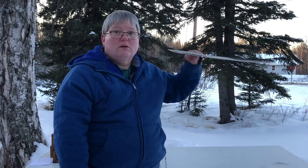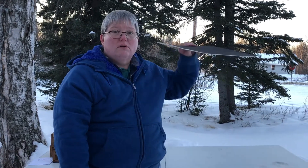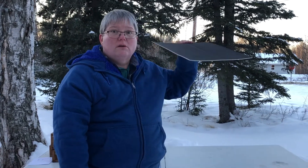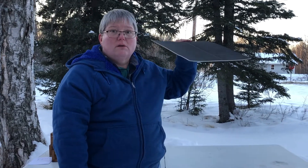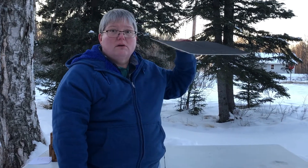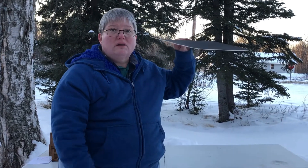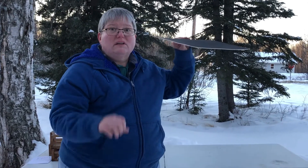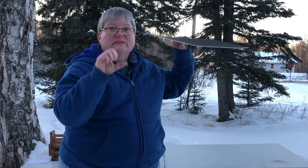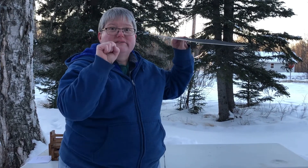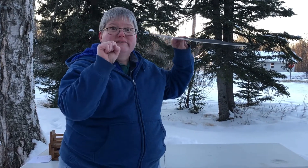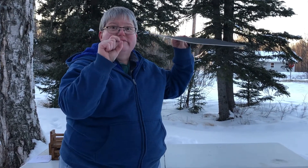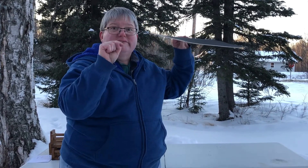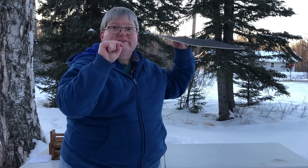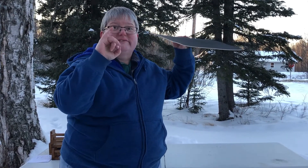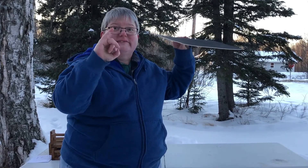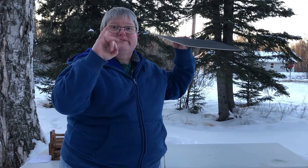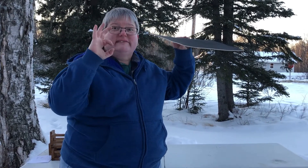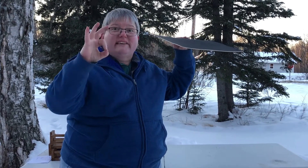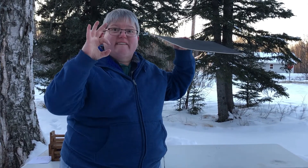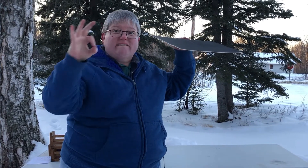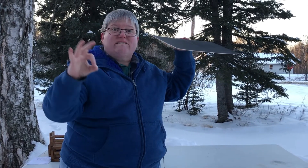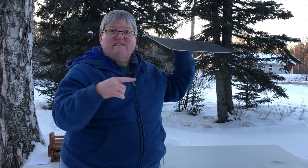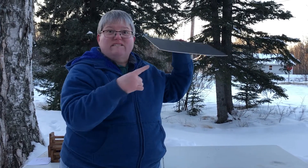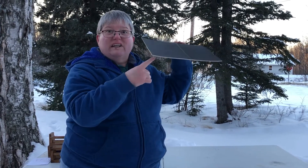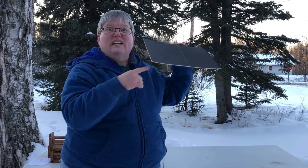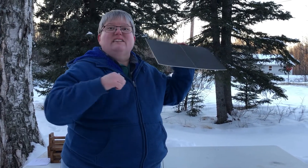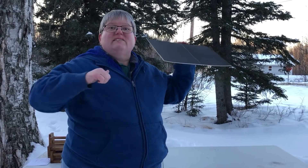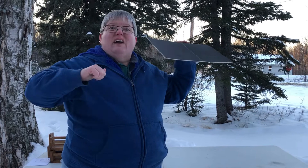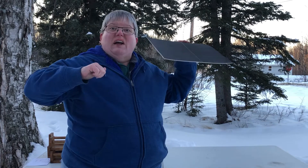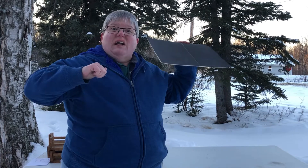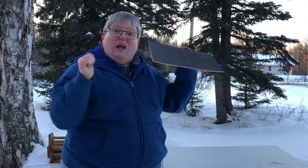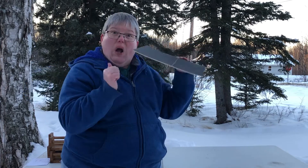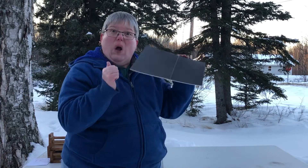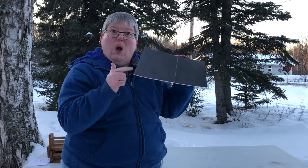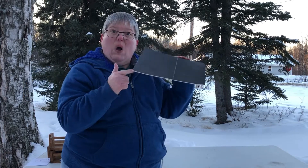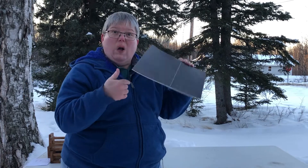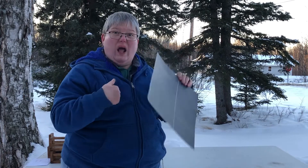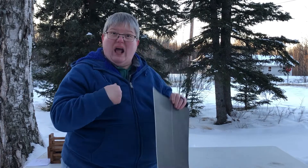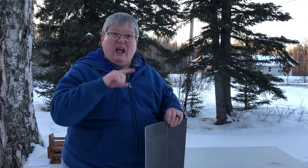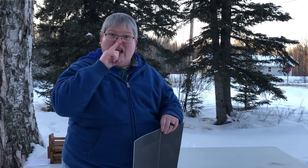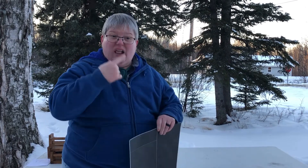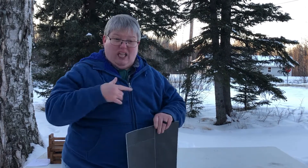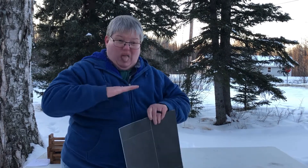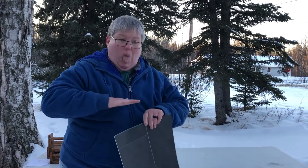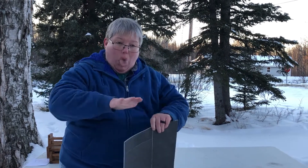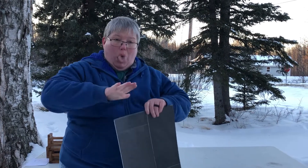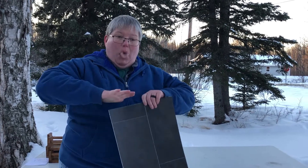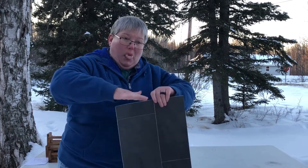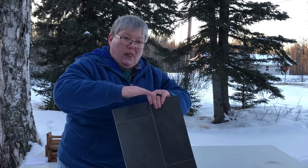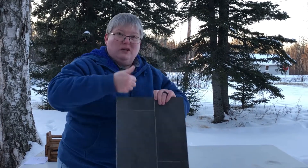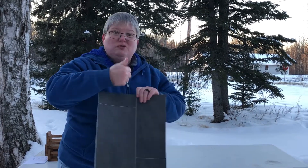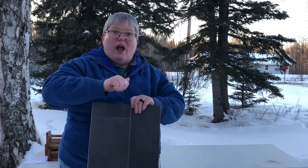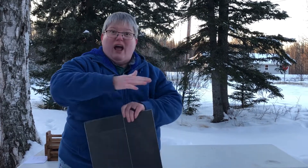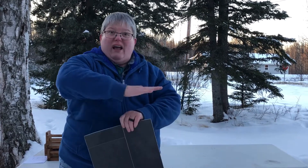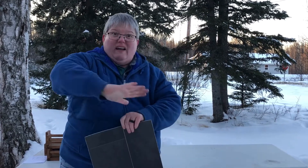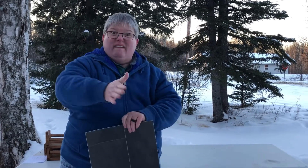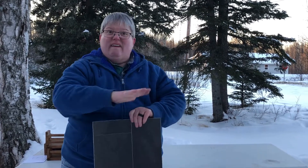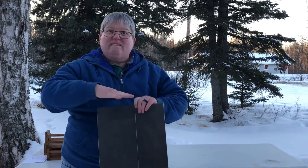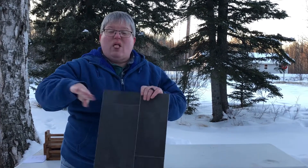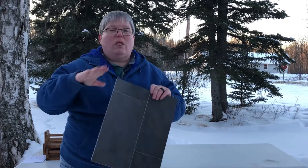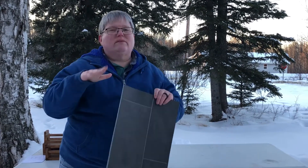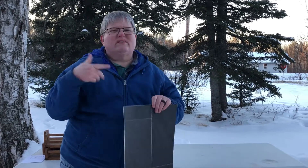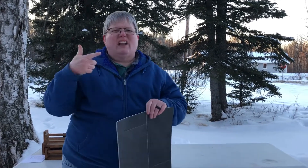But here uhh stiff. So cold! I am not going to work with this floor and try to smooth it out.